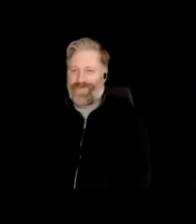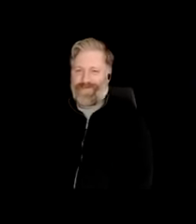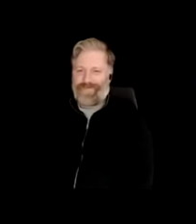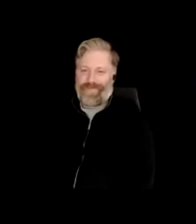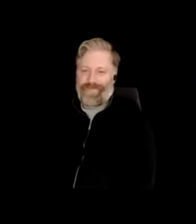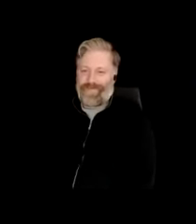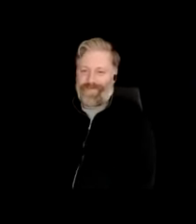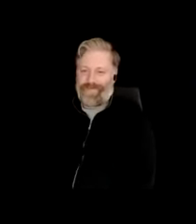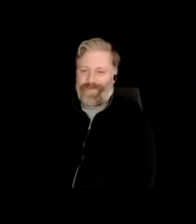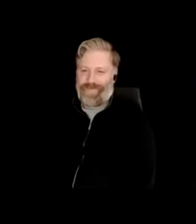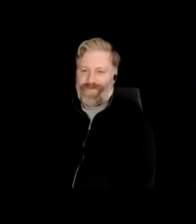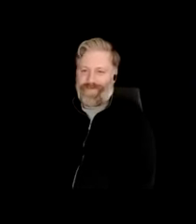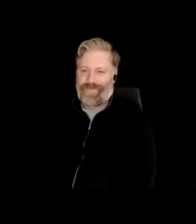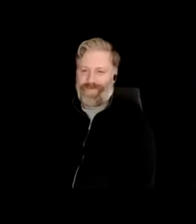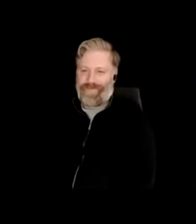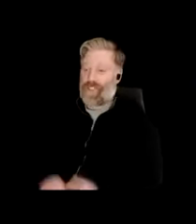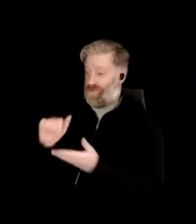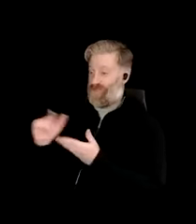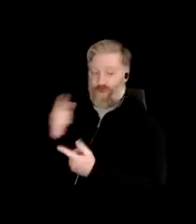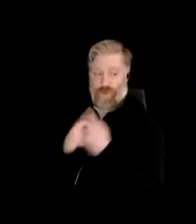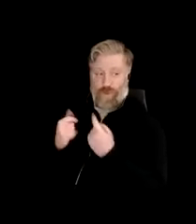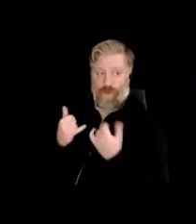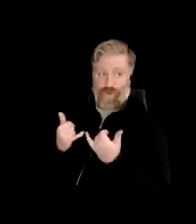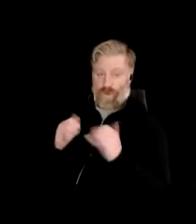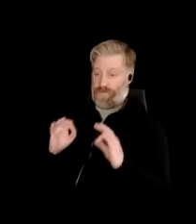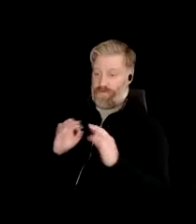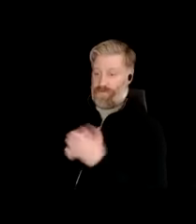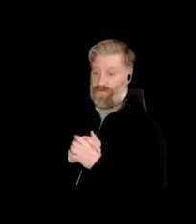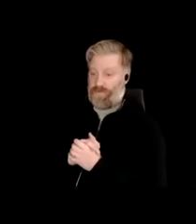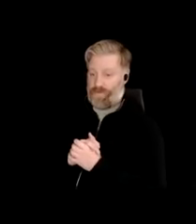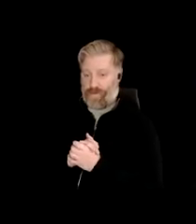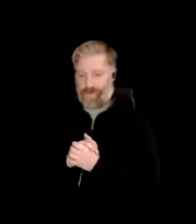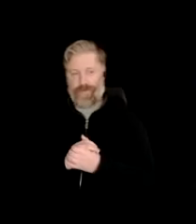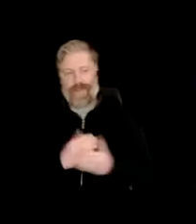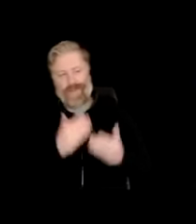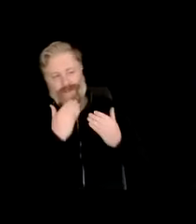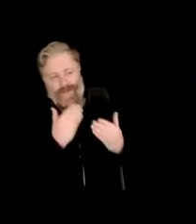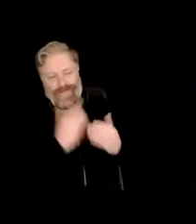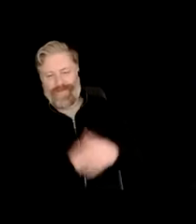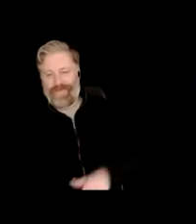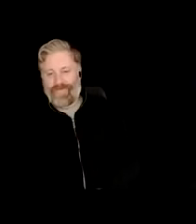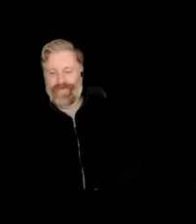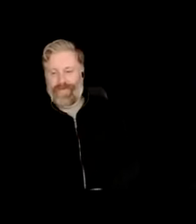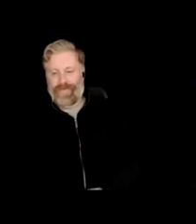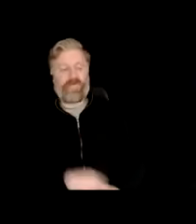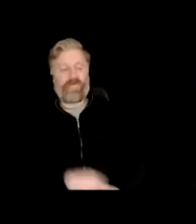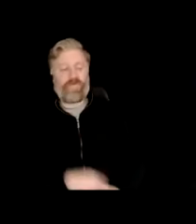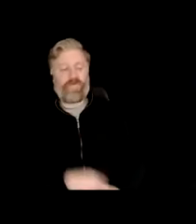[Scott] And those are all the questions that I see in the chat right now. Well, thank you. We will take a 5 minute break